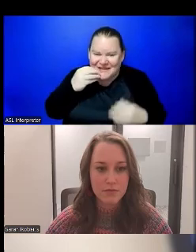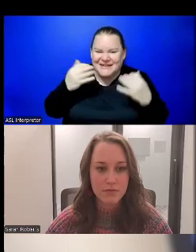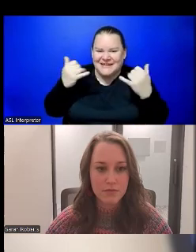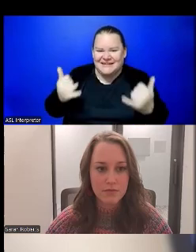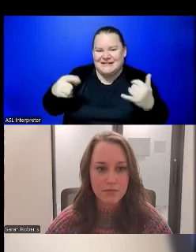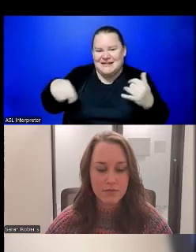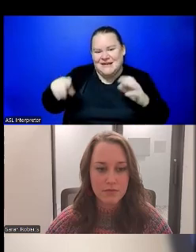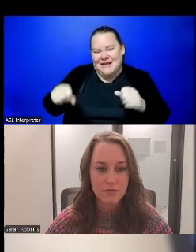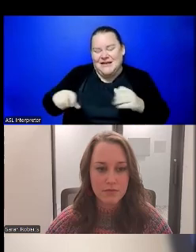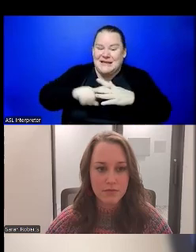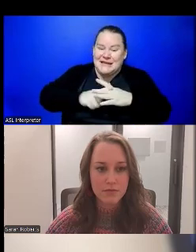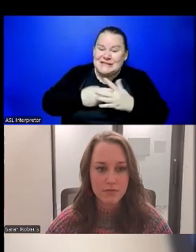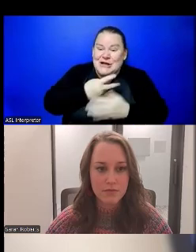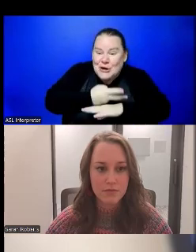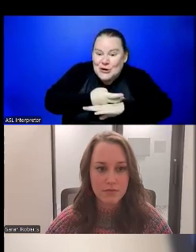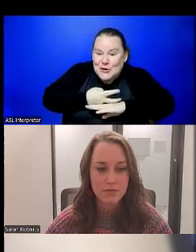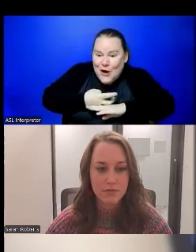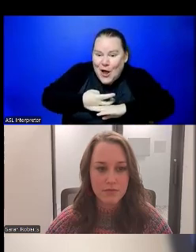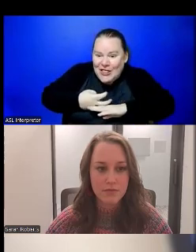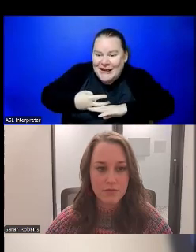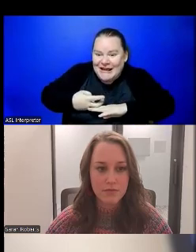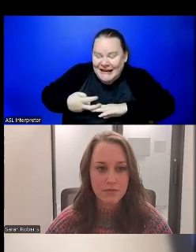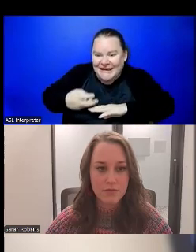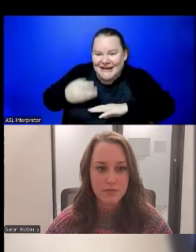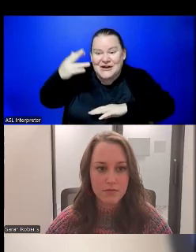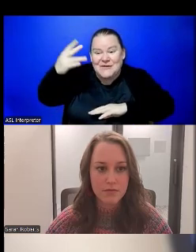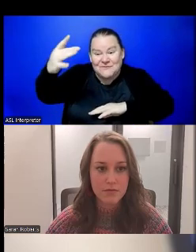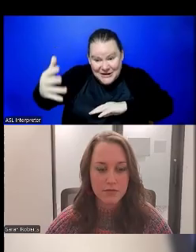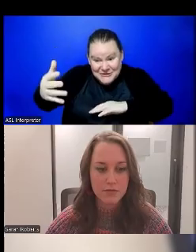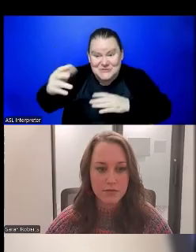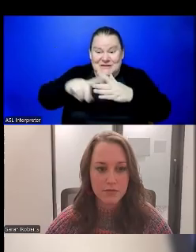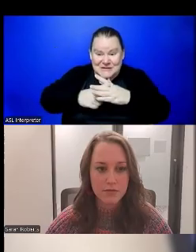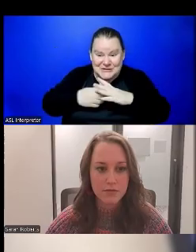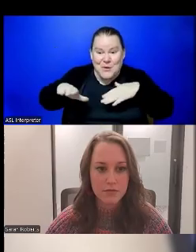start crawling, eventually start walking. And now this child that